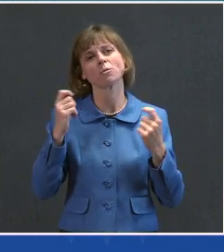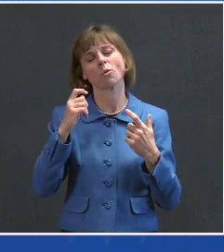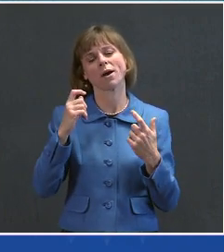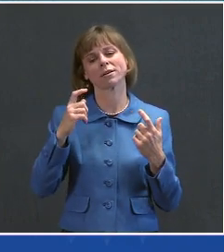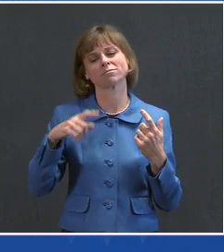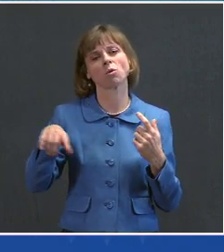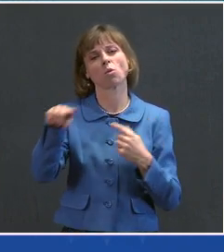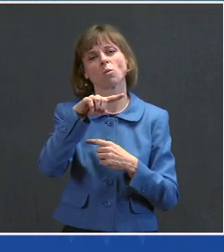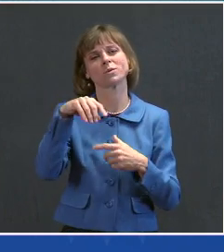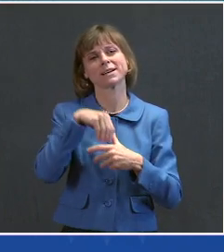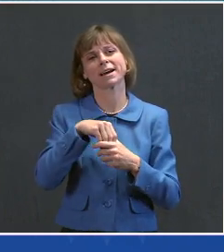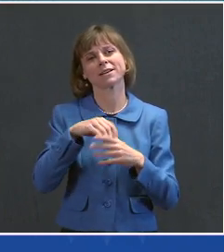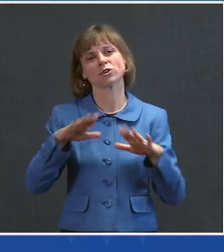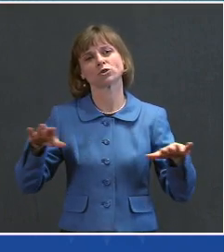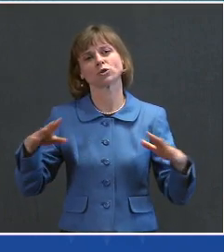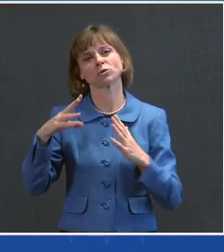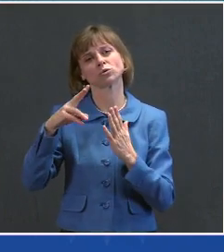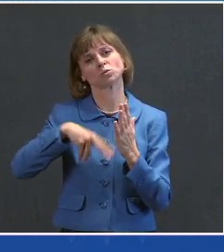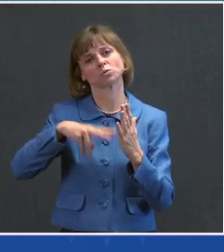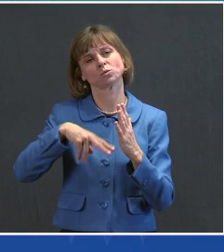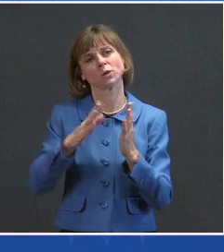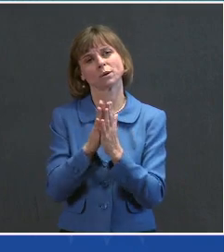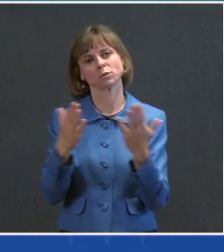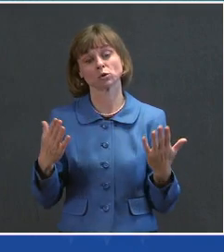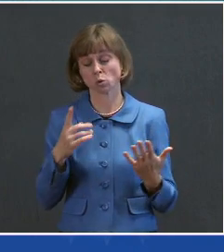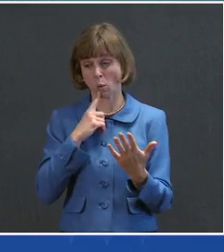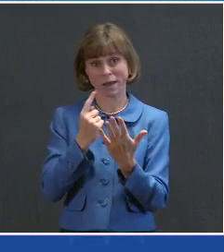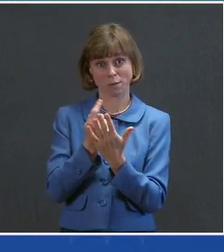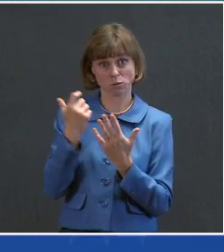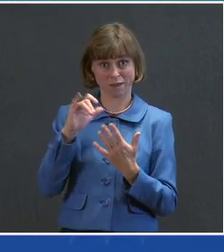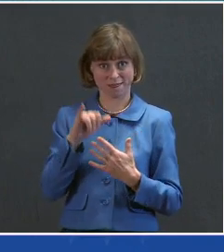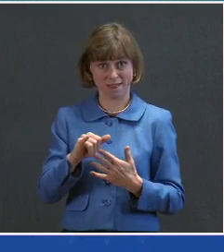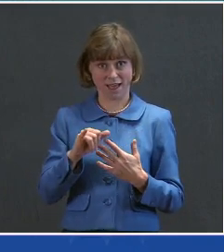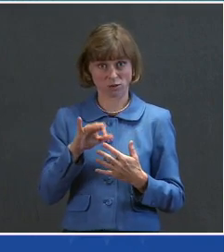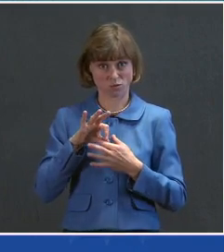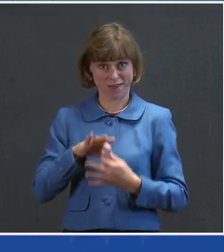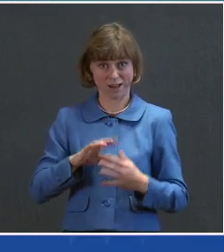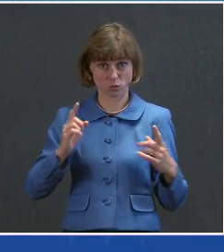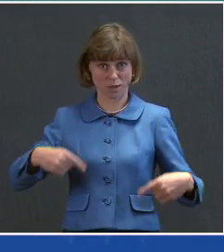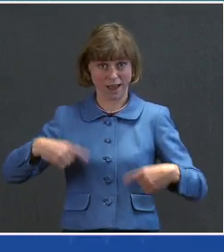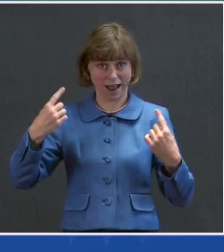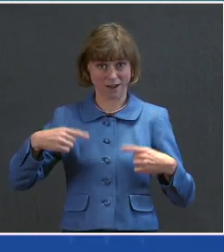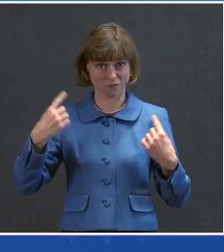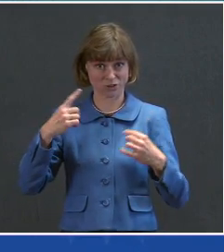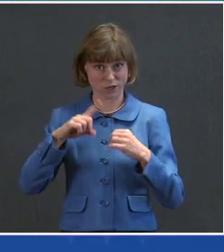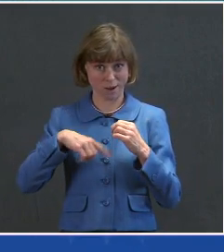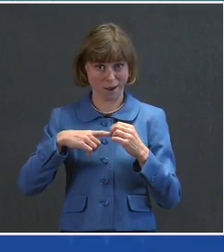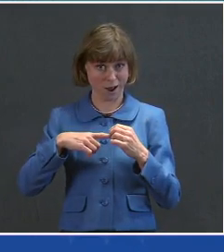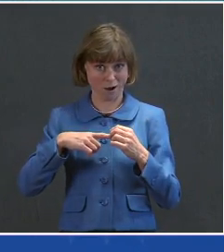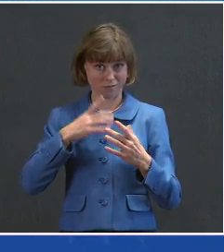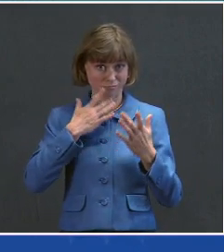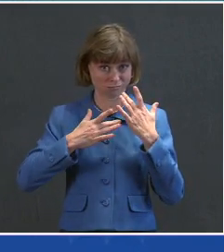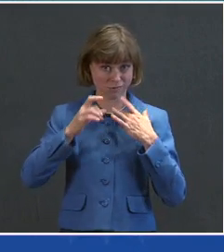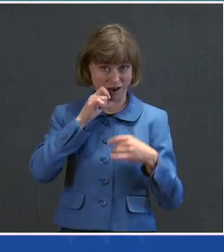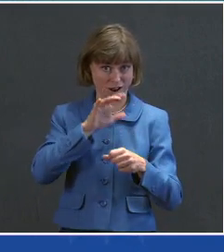The Press: So does the omission have anything to do with the controversy about the lack of diverse characters